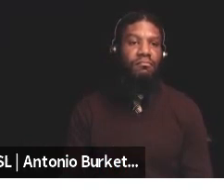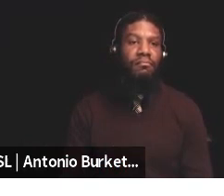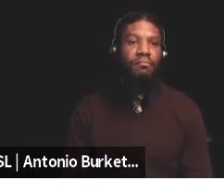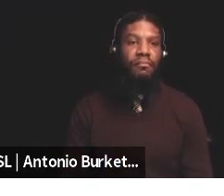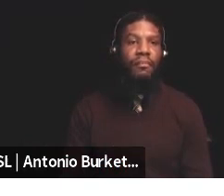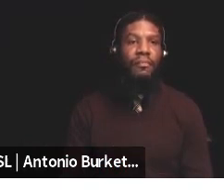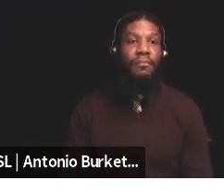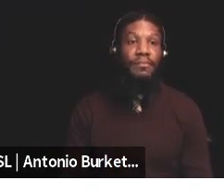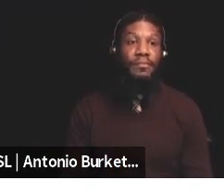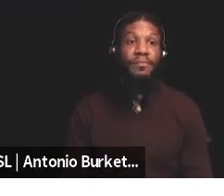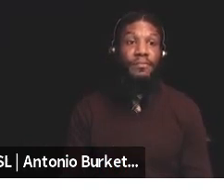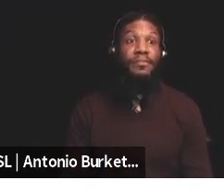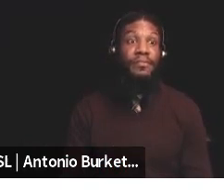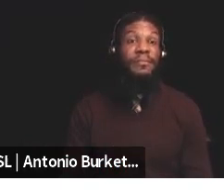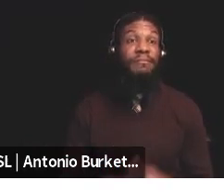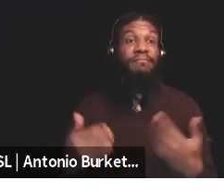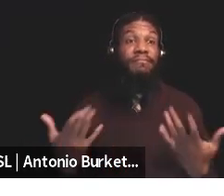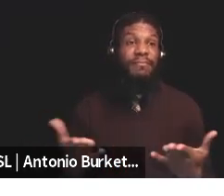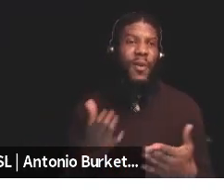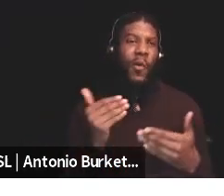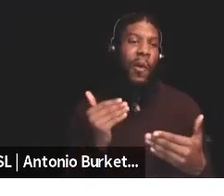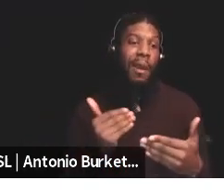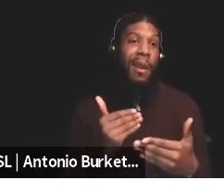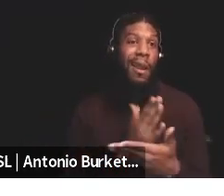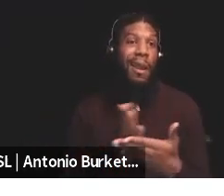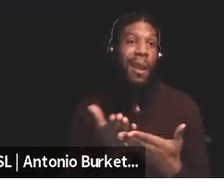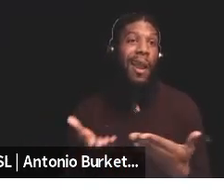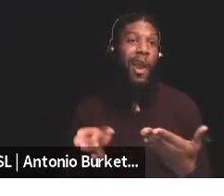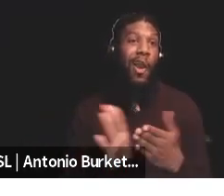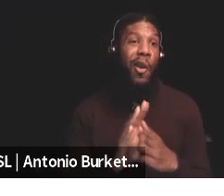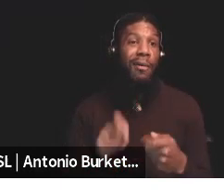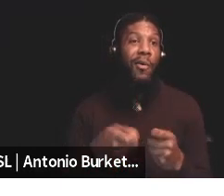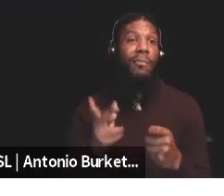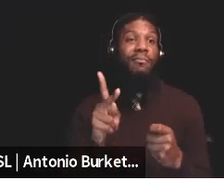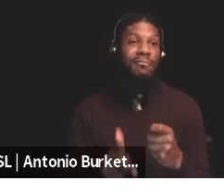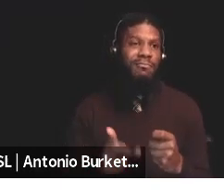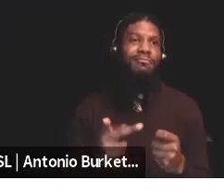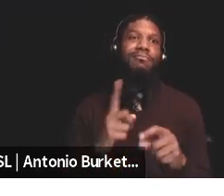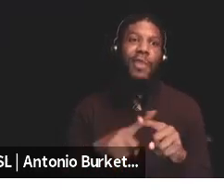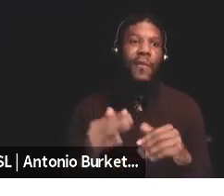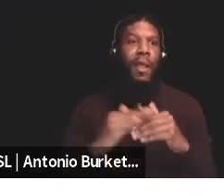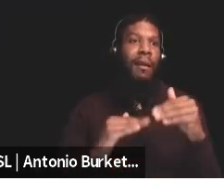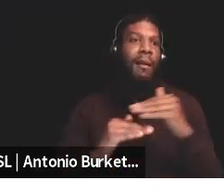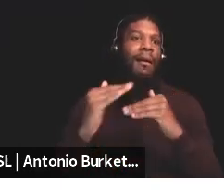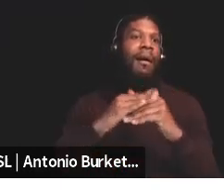[Beth] Alright, I'm going to wrap us up here, as we went through all our different layers, just to really